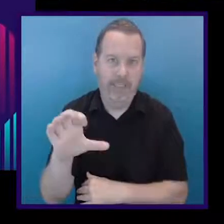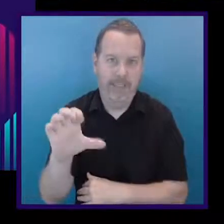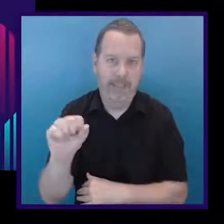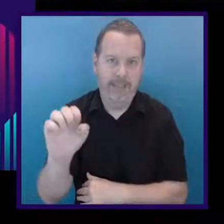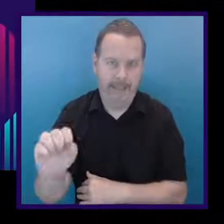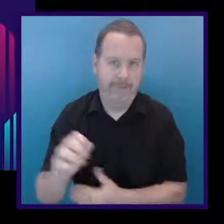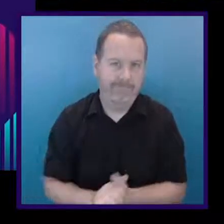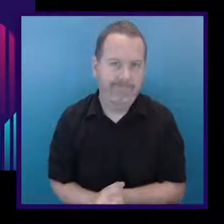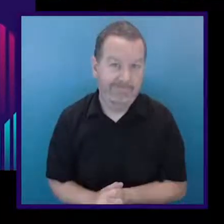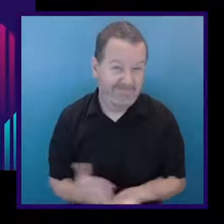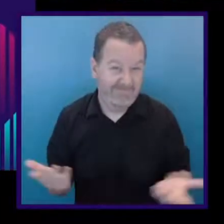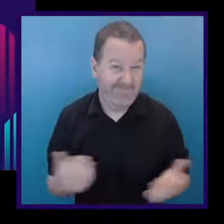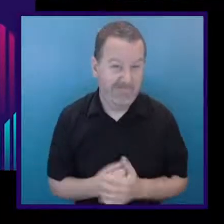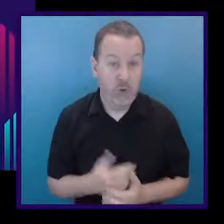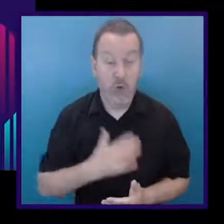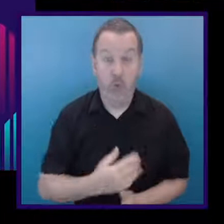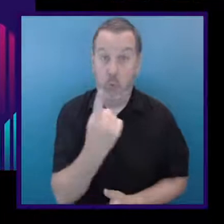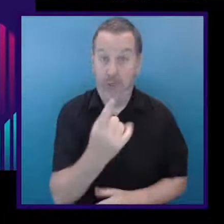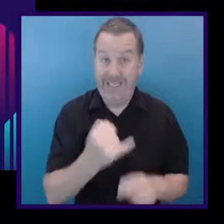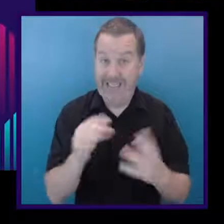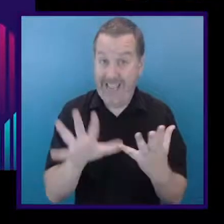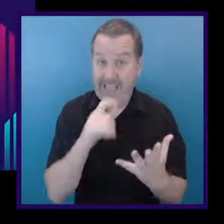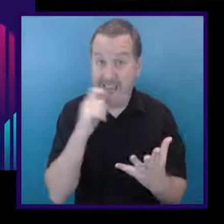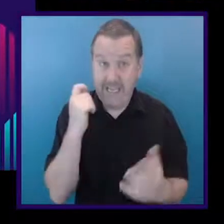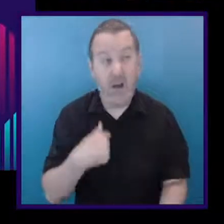Just 110 said they would consider taking a language for a level.